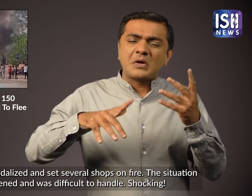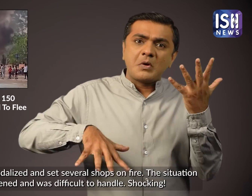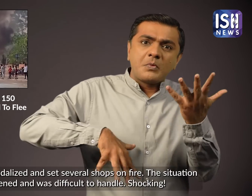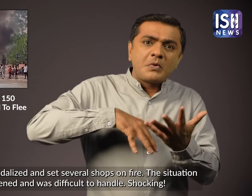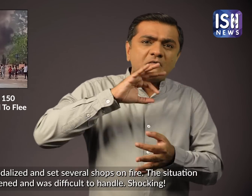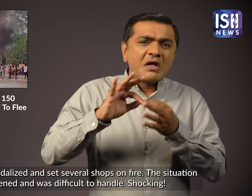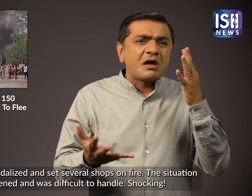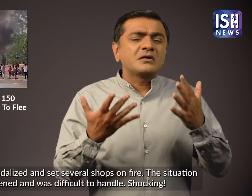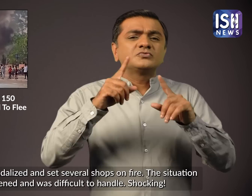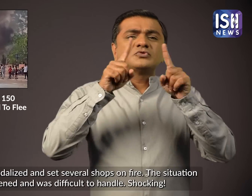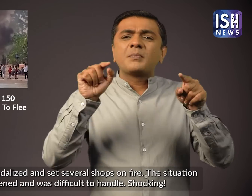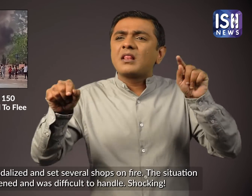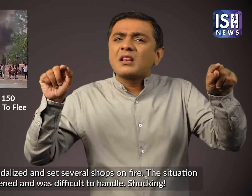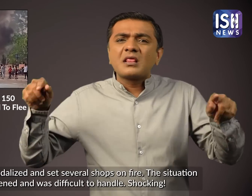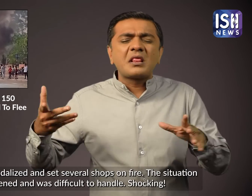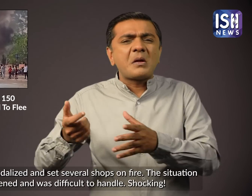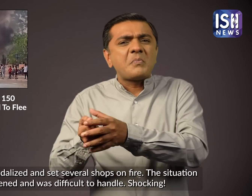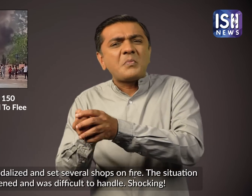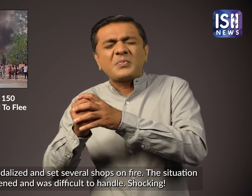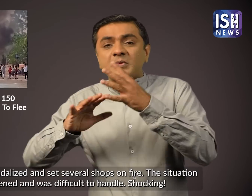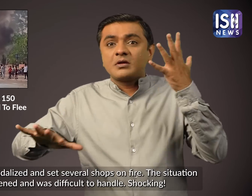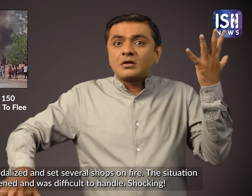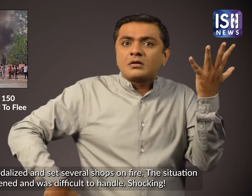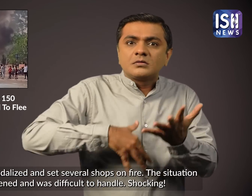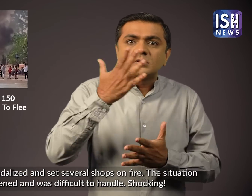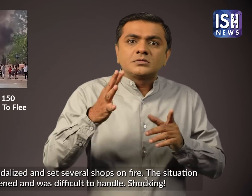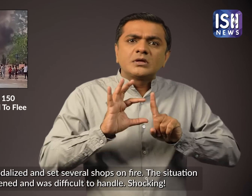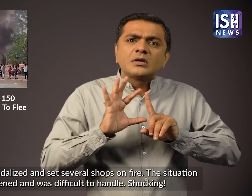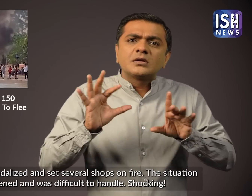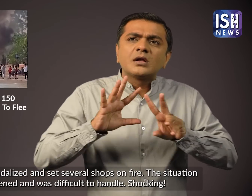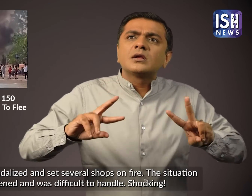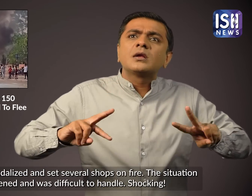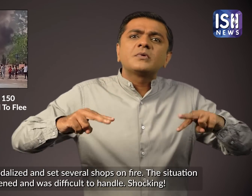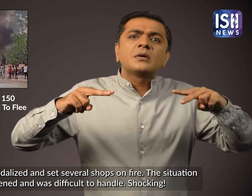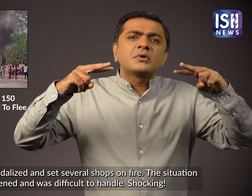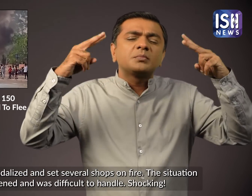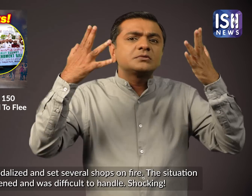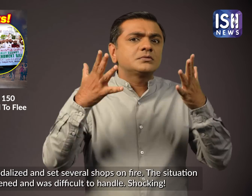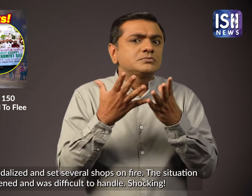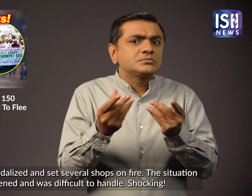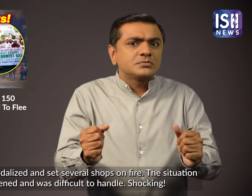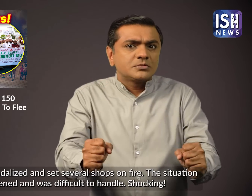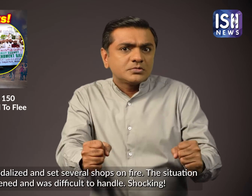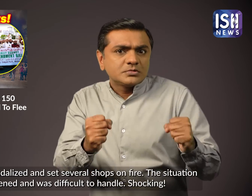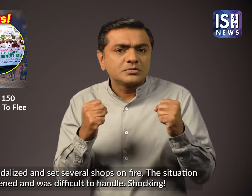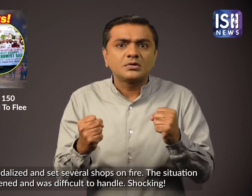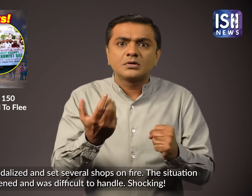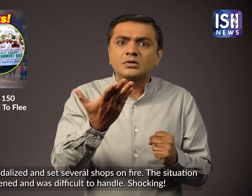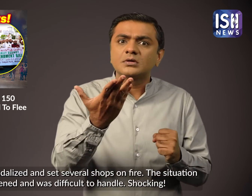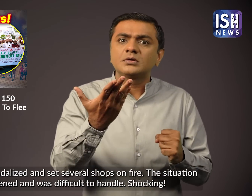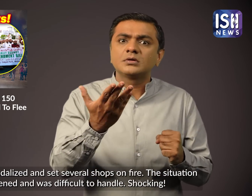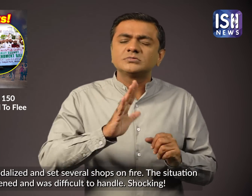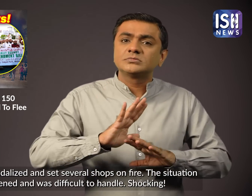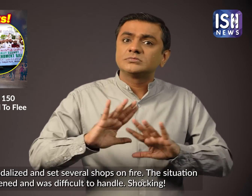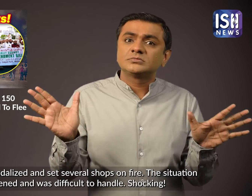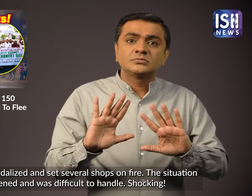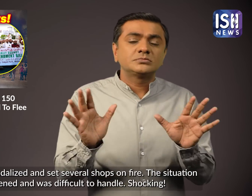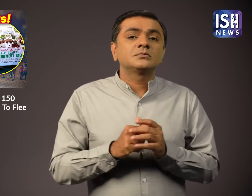They also vandalized and set several shops on fire. The situation worsened and was difficult to handle. Shocking!